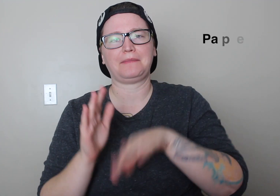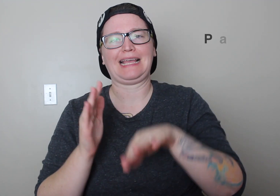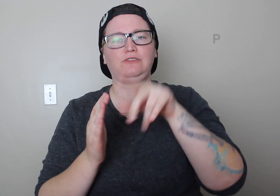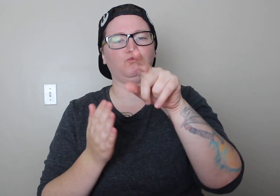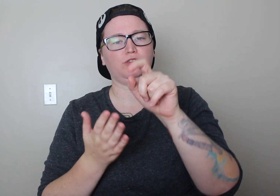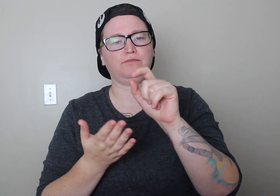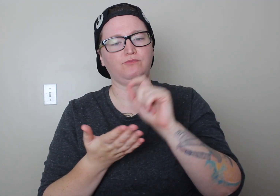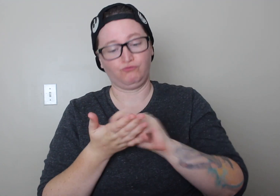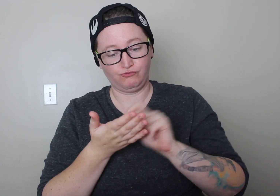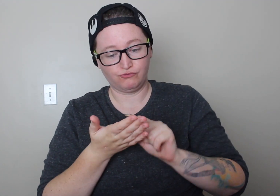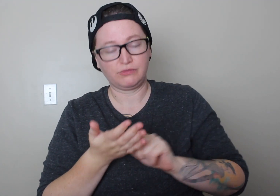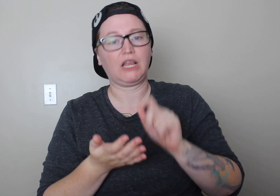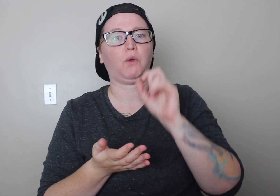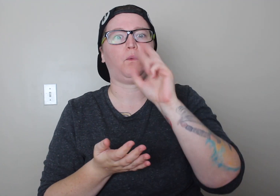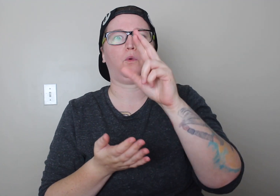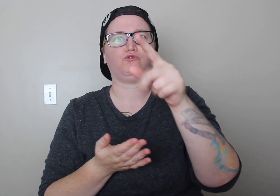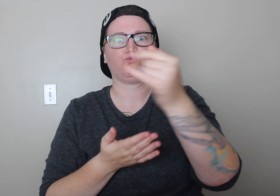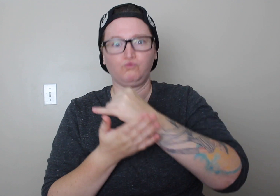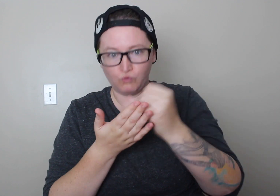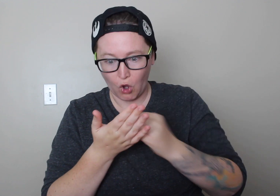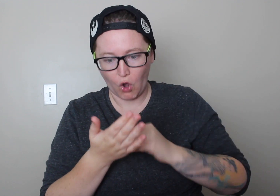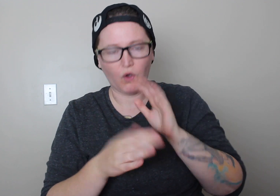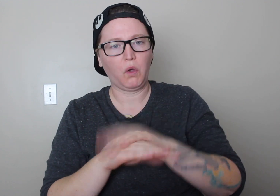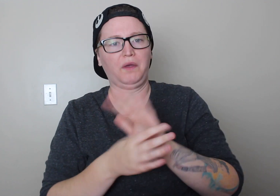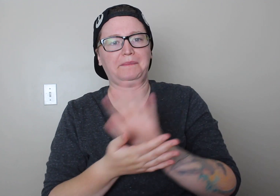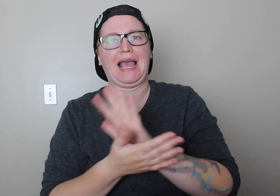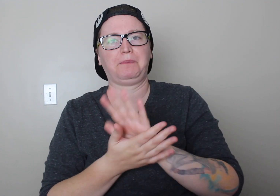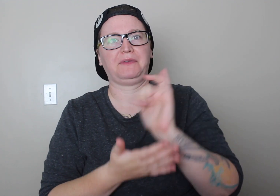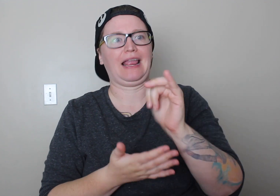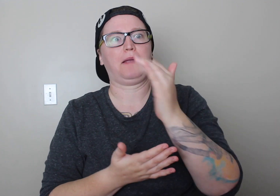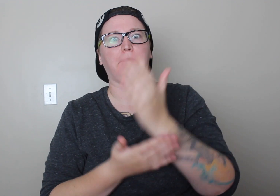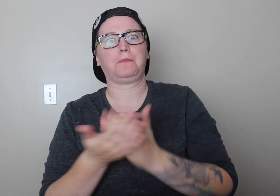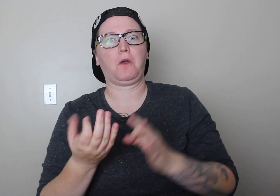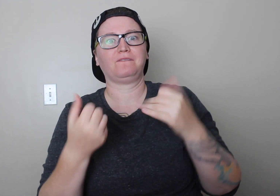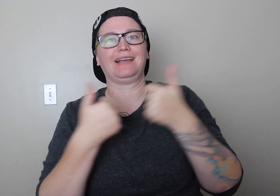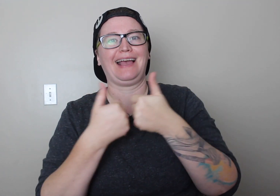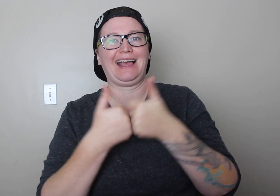Basically you either write or draw something on a paper as a part of the game.